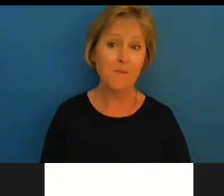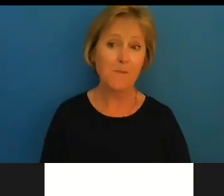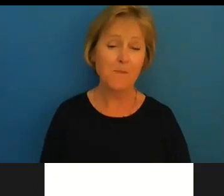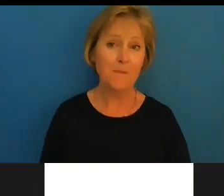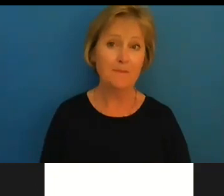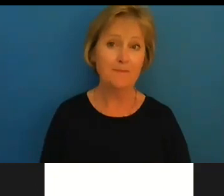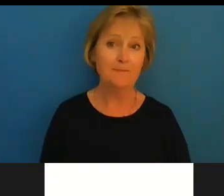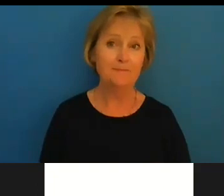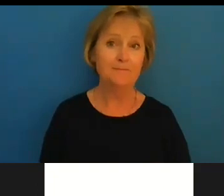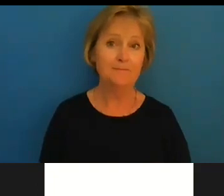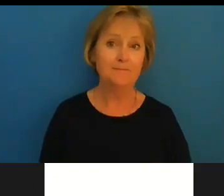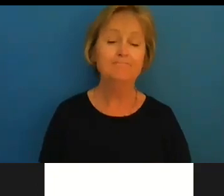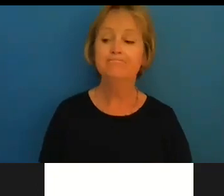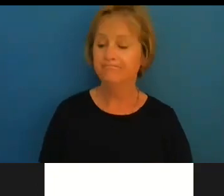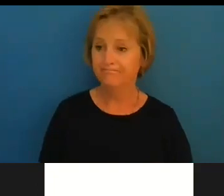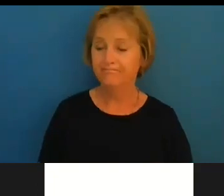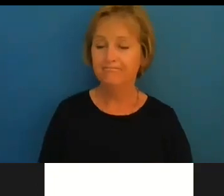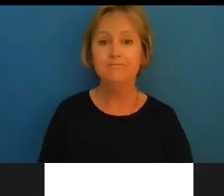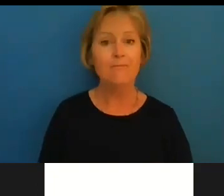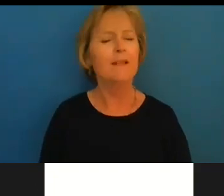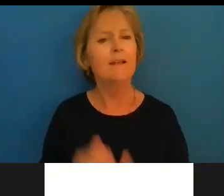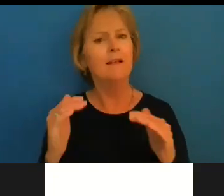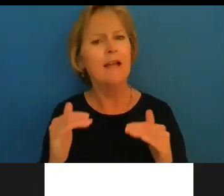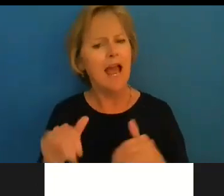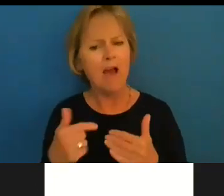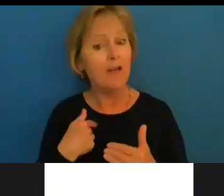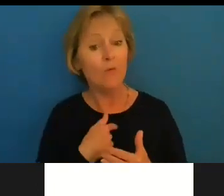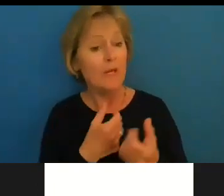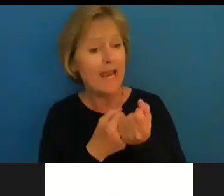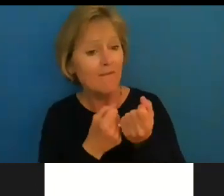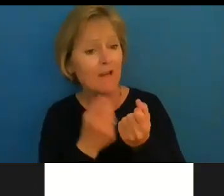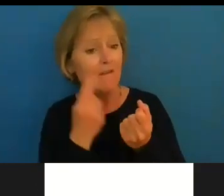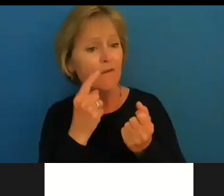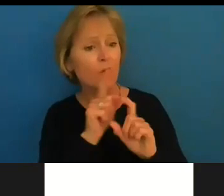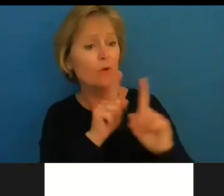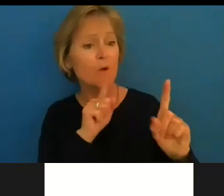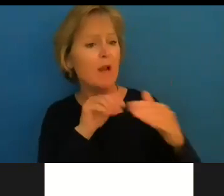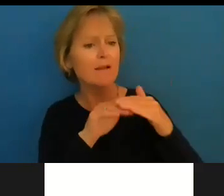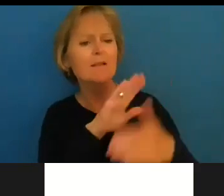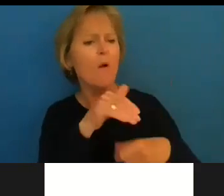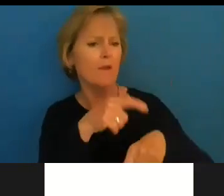How can we advocate for remote accessibility all the time, not just during